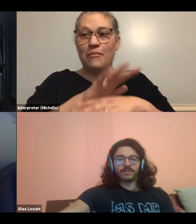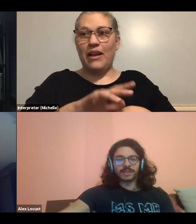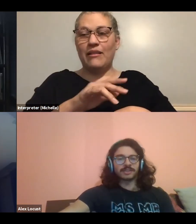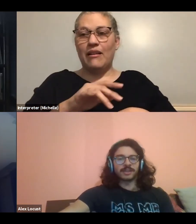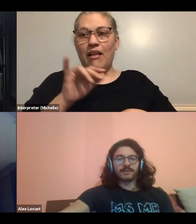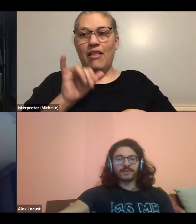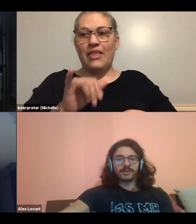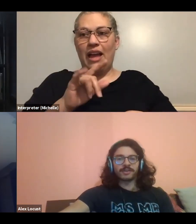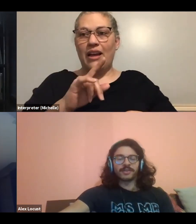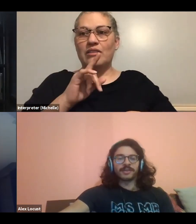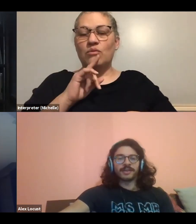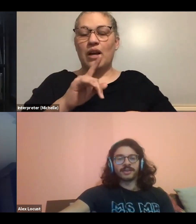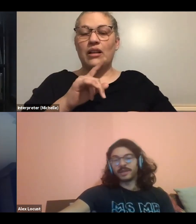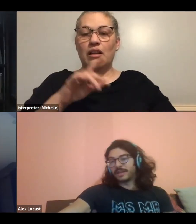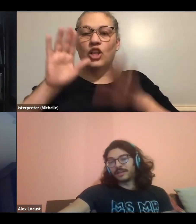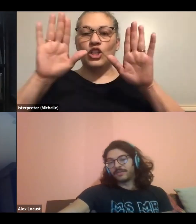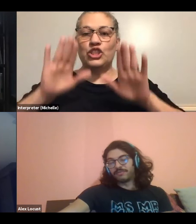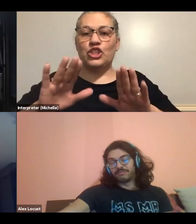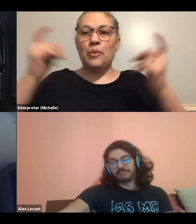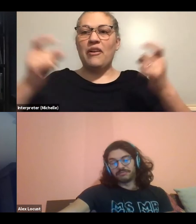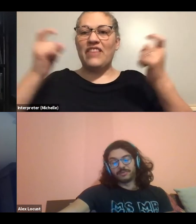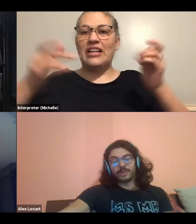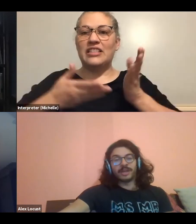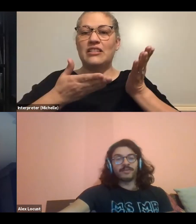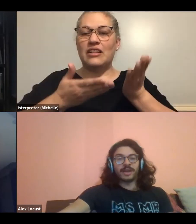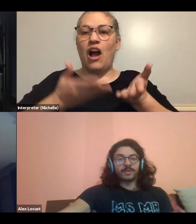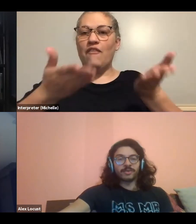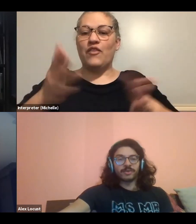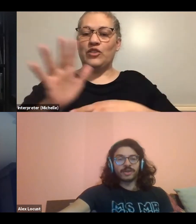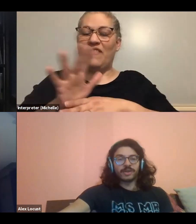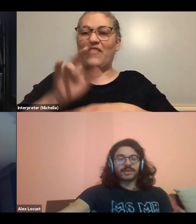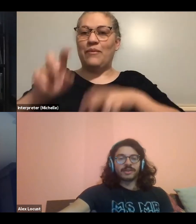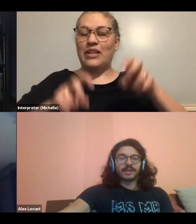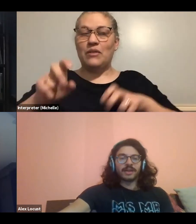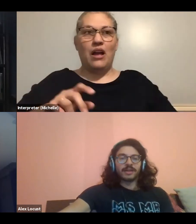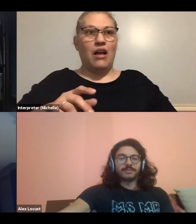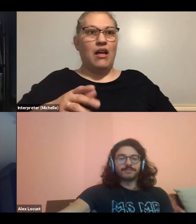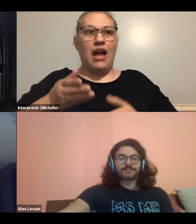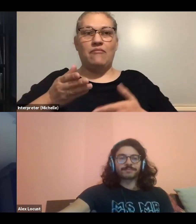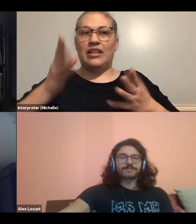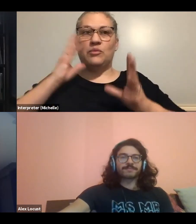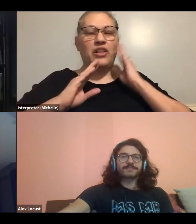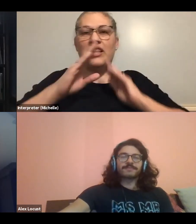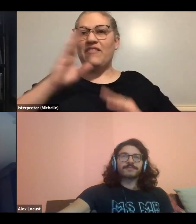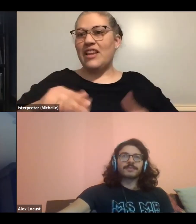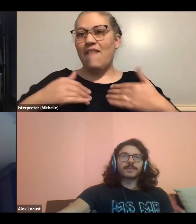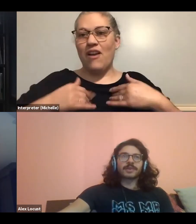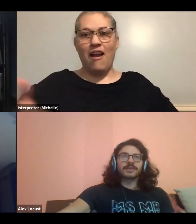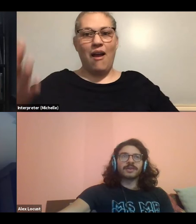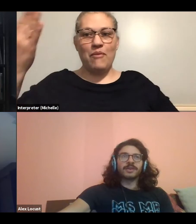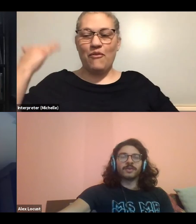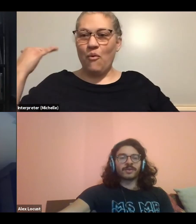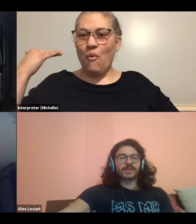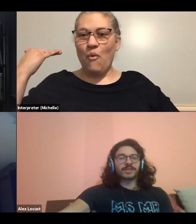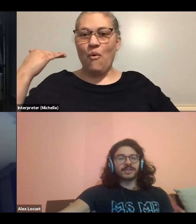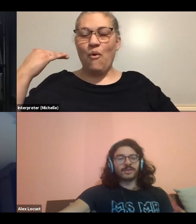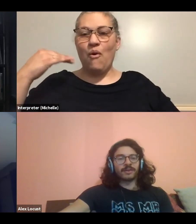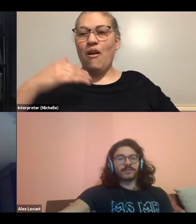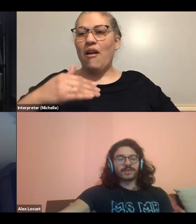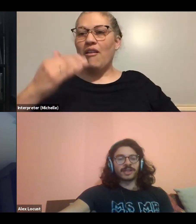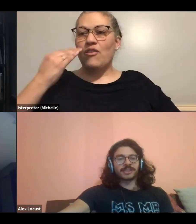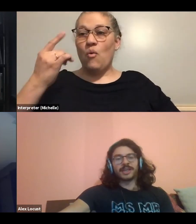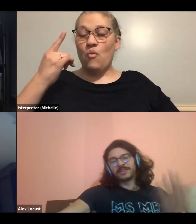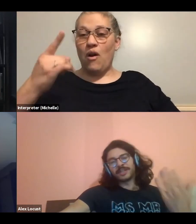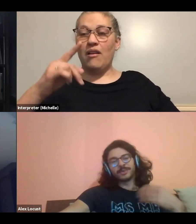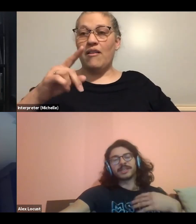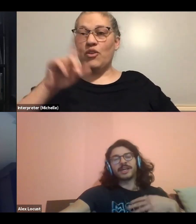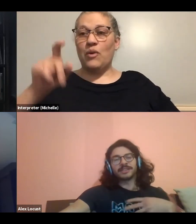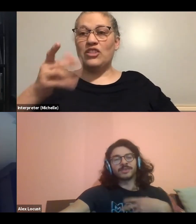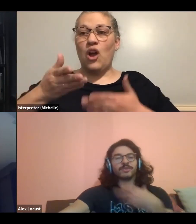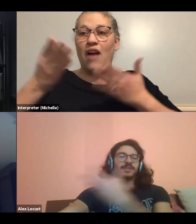Alex Locust: has so much I could say to this, you know you said, seeing yourself in film and that's what Superfast has offered in a way that I've really haven't had before.